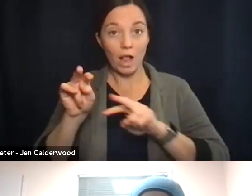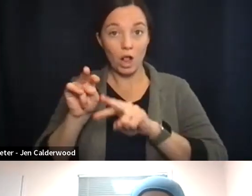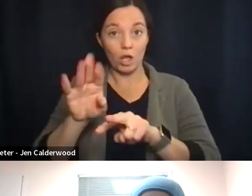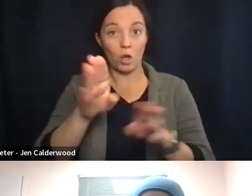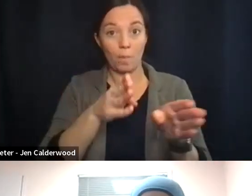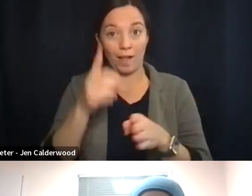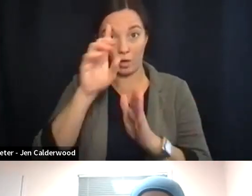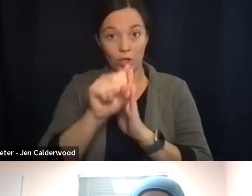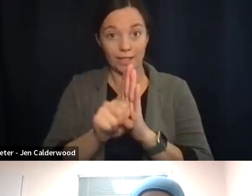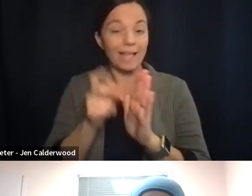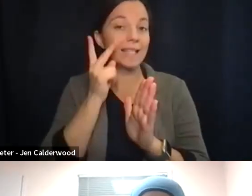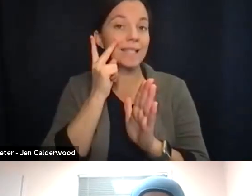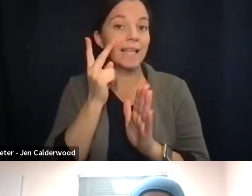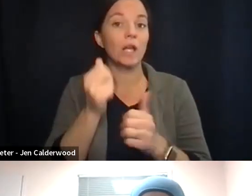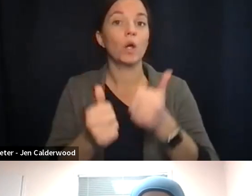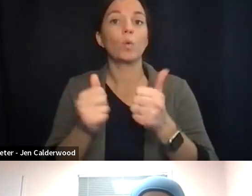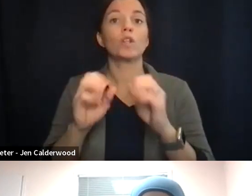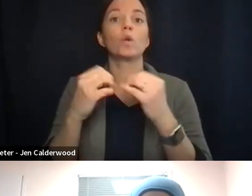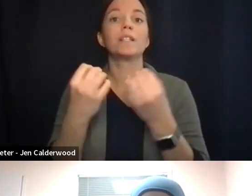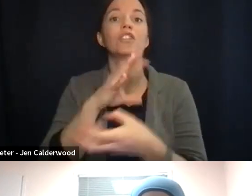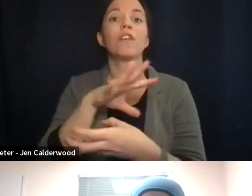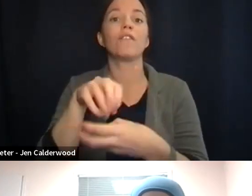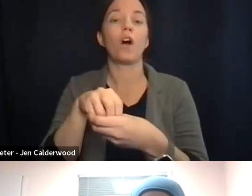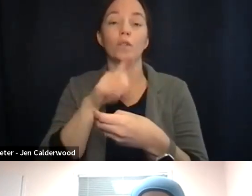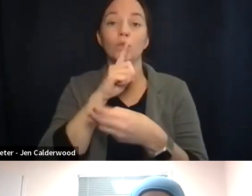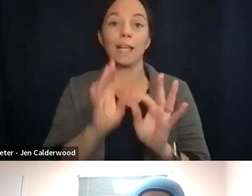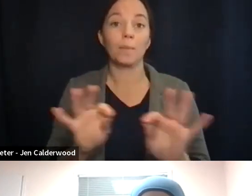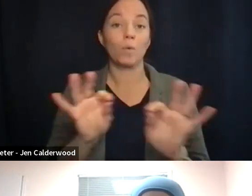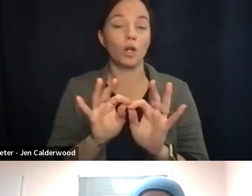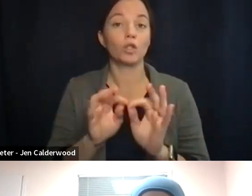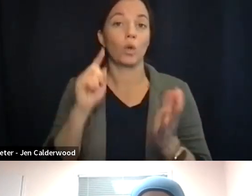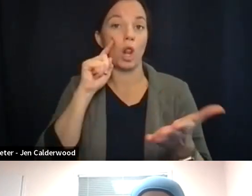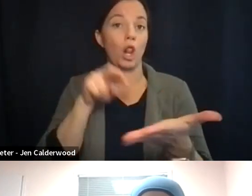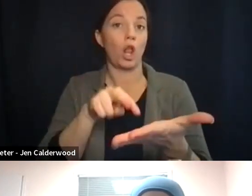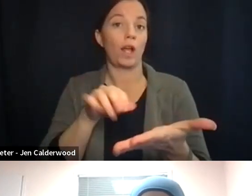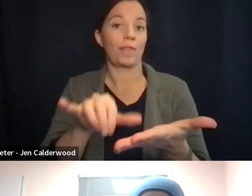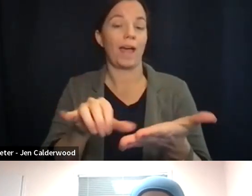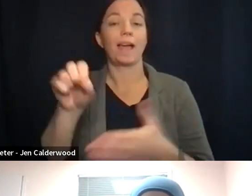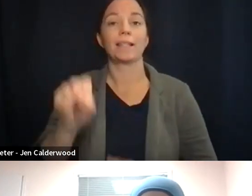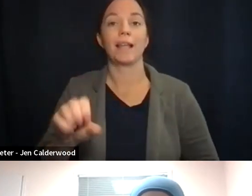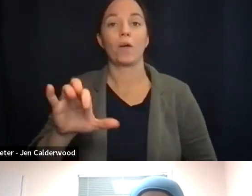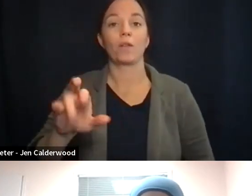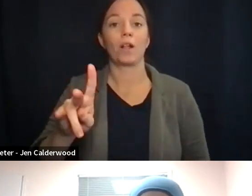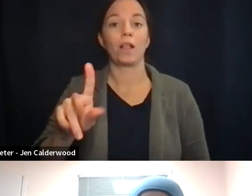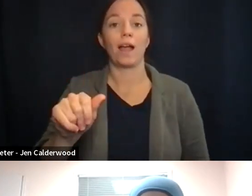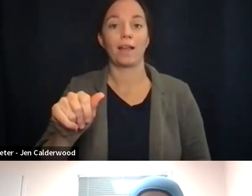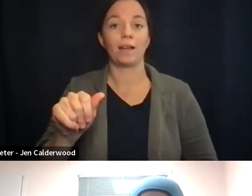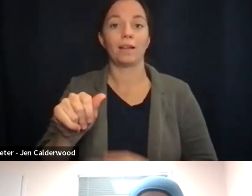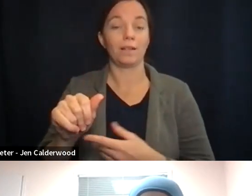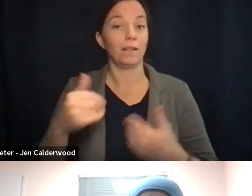And you can look at your plan for your State and see who what organizations were involved. And you can look at your plan for your state and the see who, what organizations were involved. So that's really important to look at.